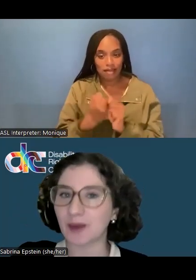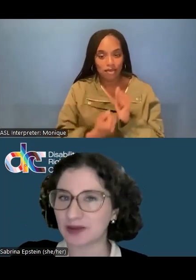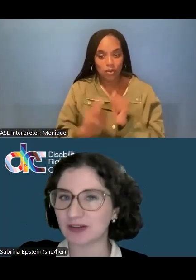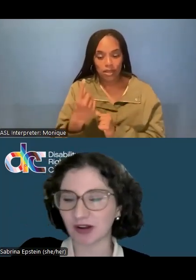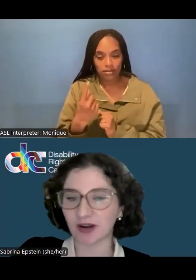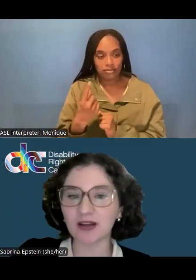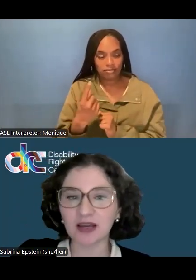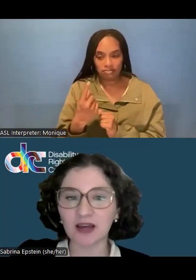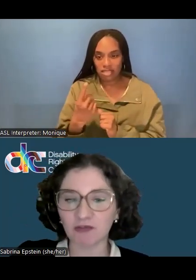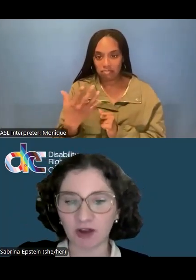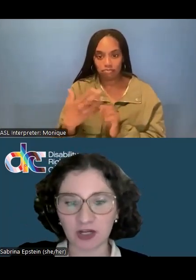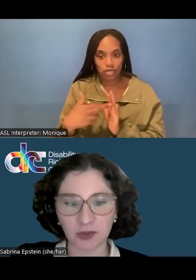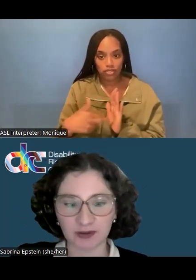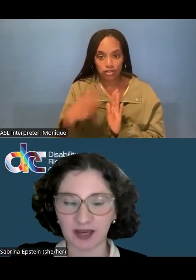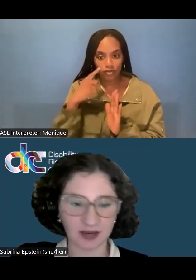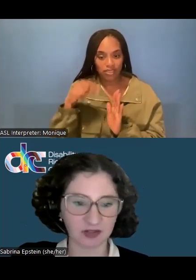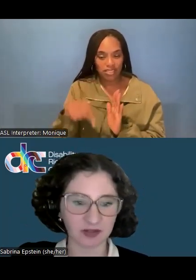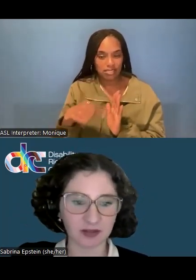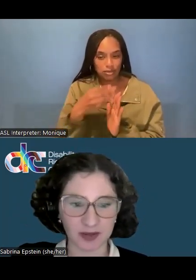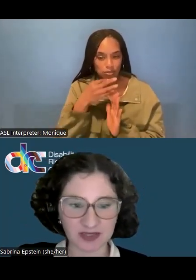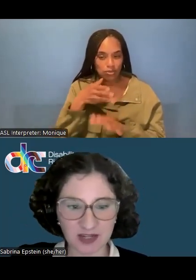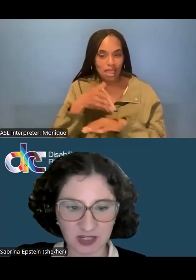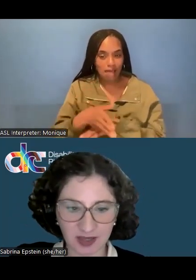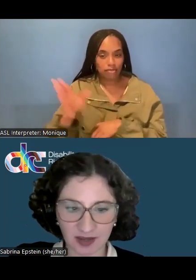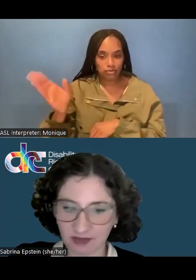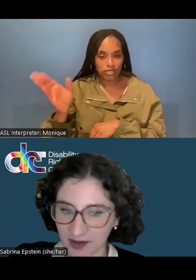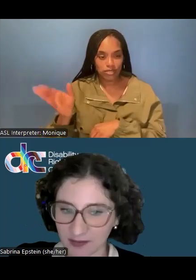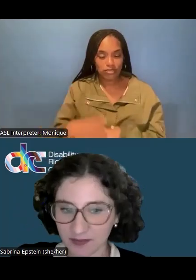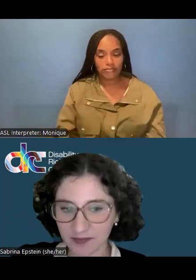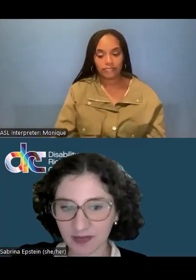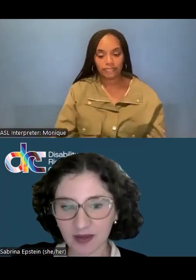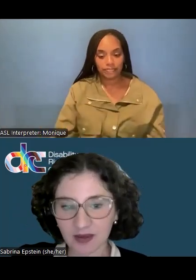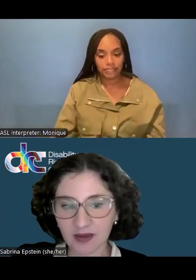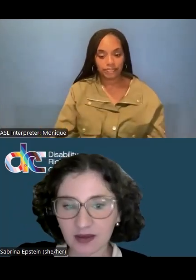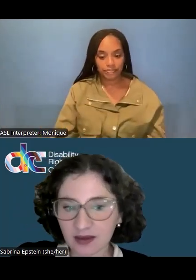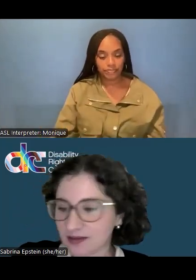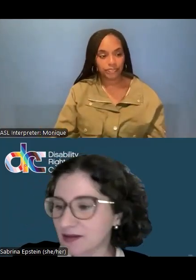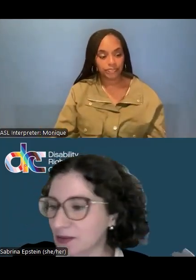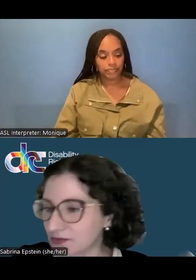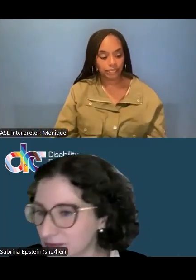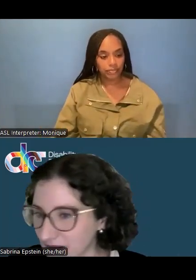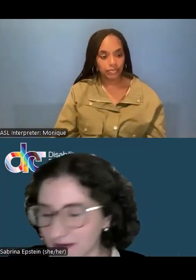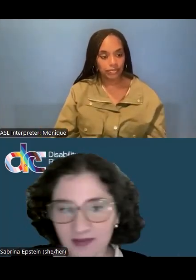who registered very shortly after the presentation this evening. So from there in the